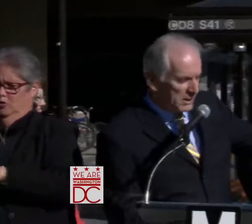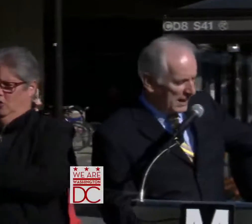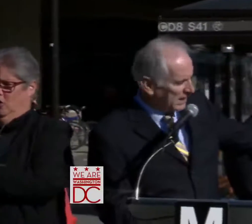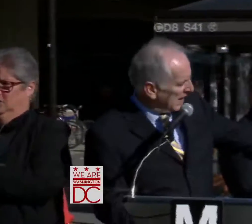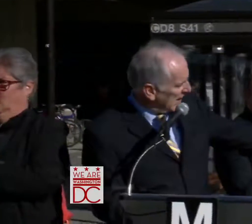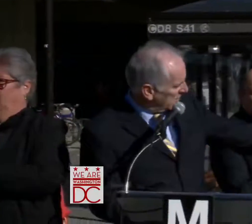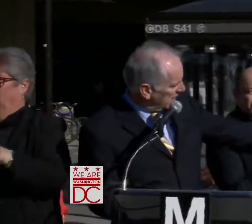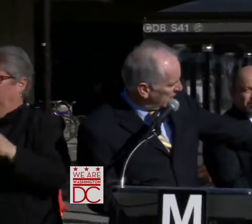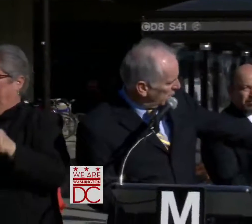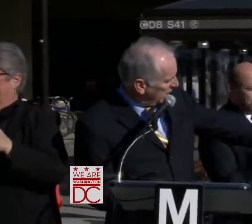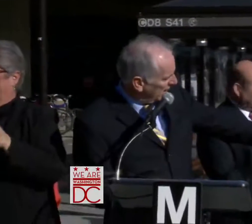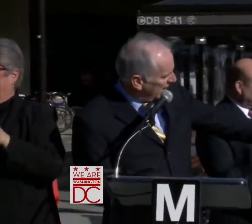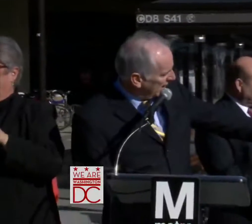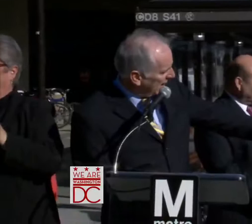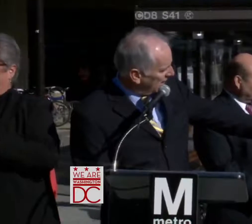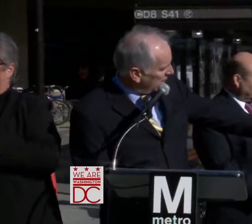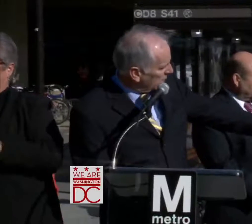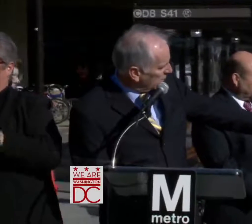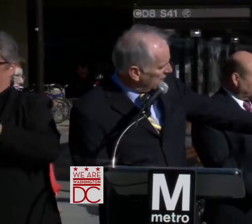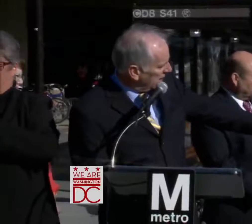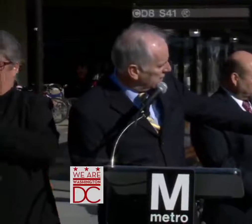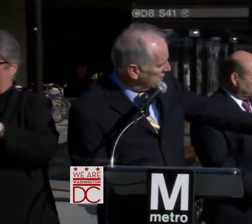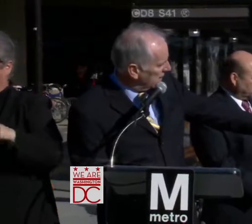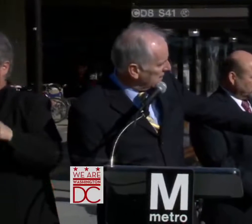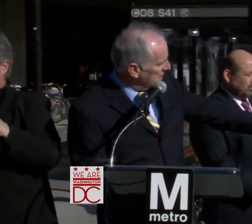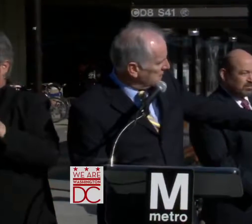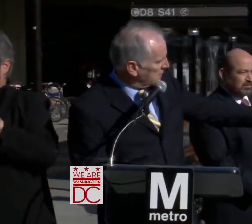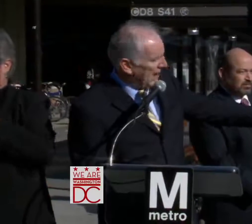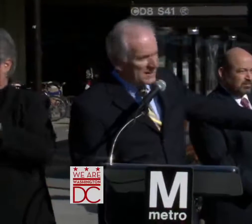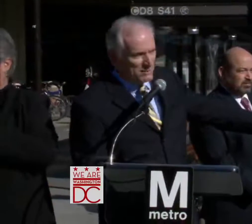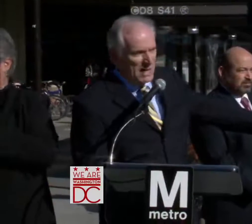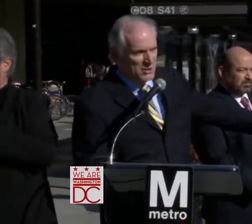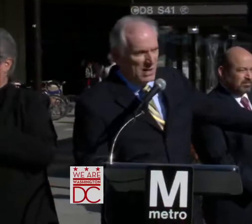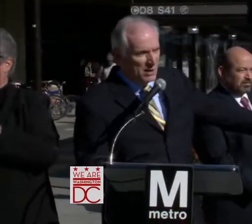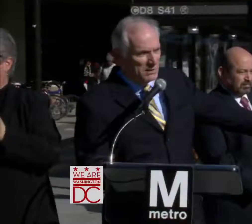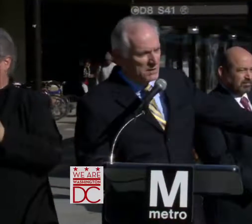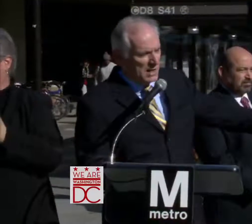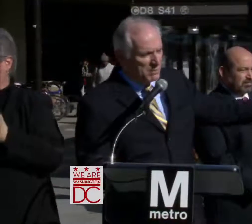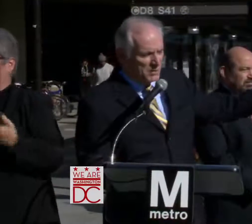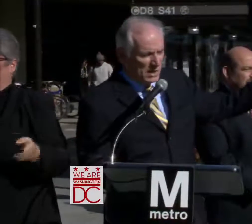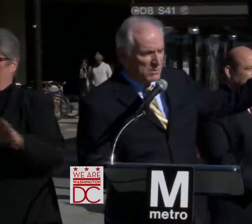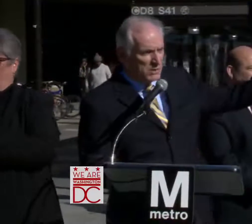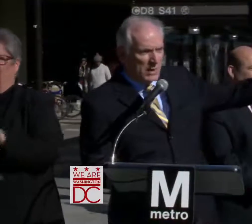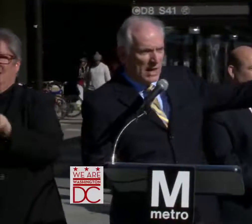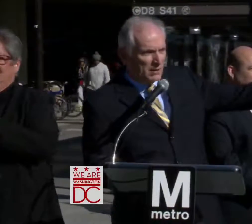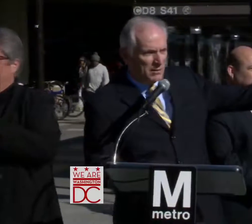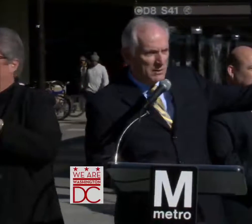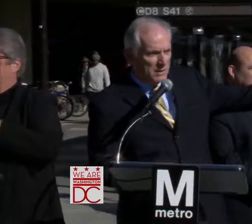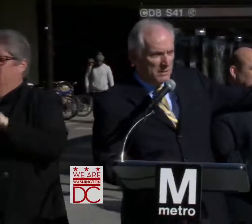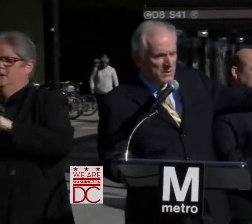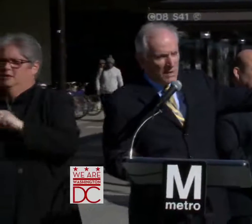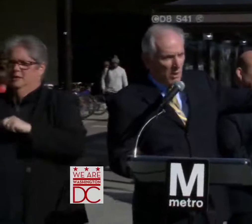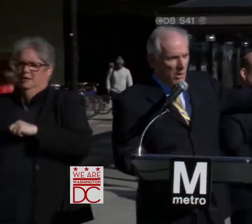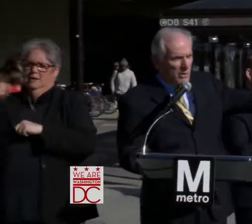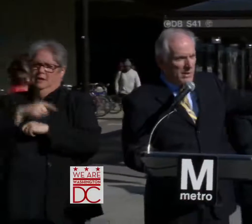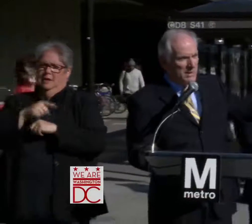WOULD TAKE TO GET THE EQUIPMENT IN AND OUT OF THERE, WHAT YOU ARE TRYING TO DO THERE. THAT'S THE RATIONALE. THE SAME ISSUE WE HAD OVER AT STADIUM ARMORY.